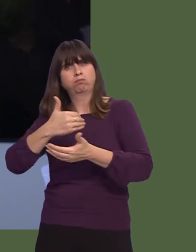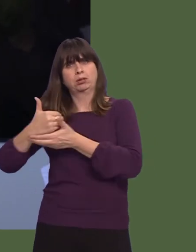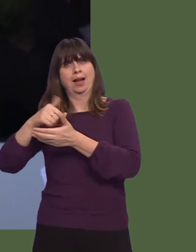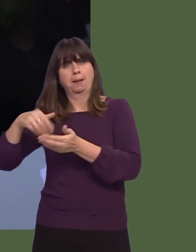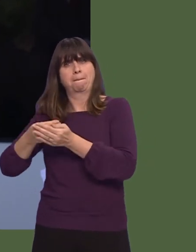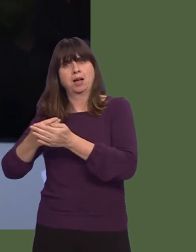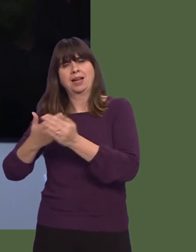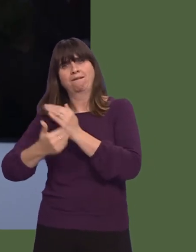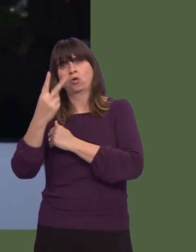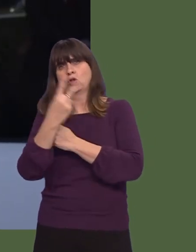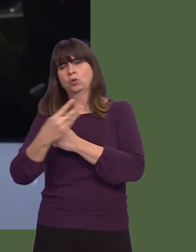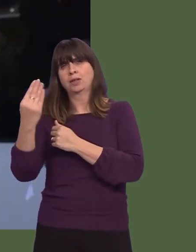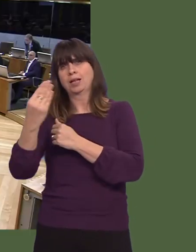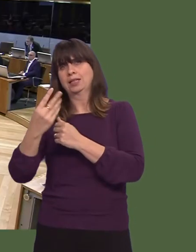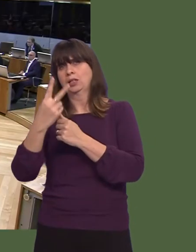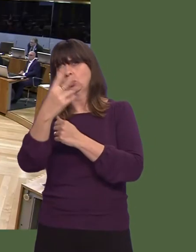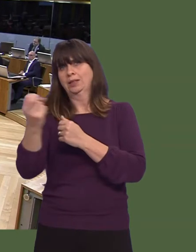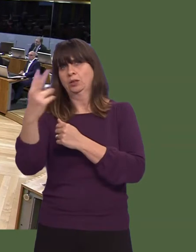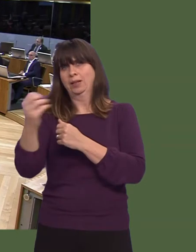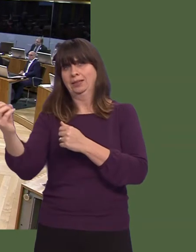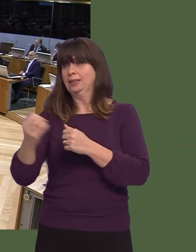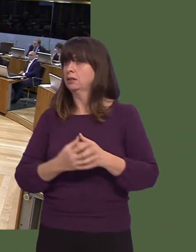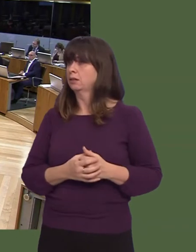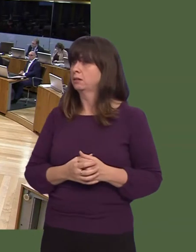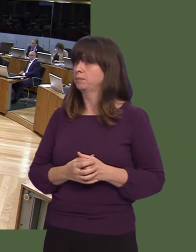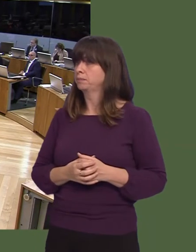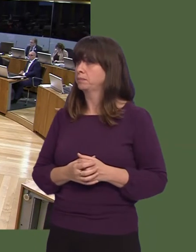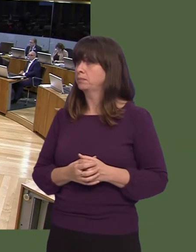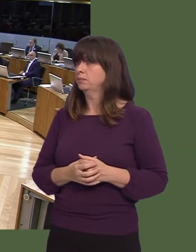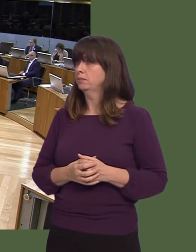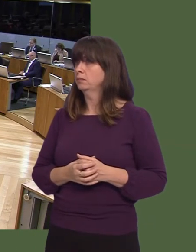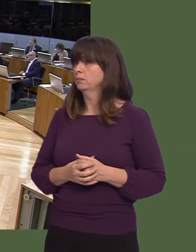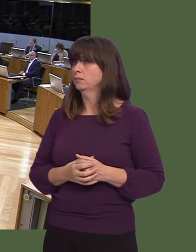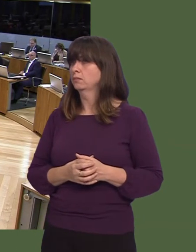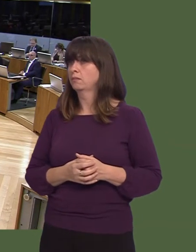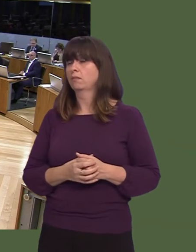Carwyn Jones AM: Well, we expect local authorities, of course, to comply with the law, and in